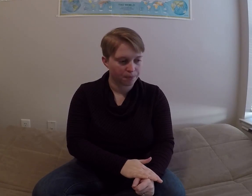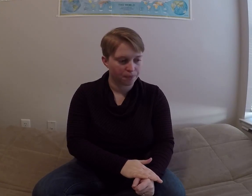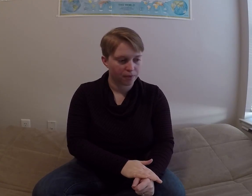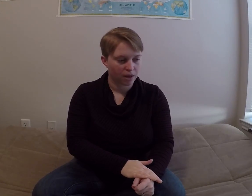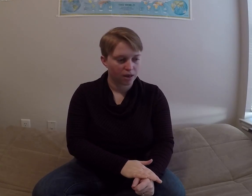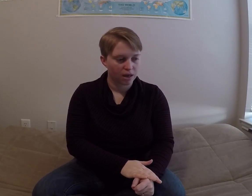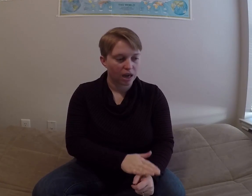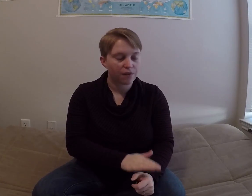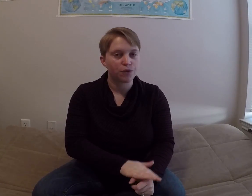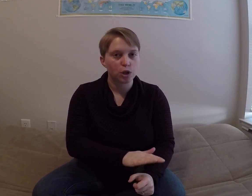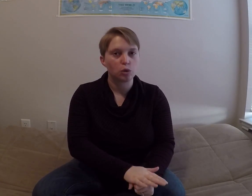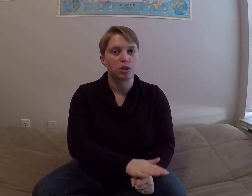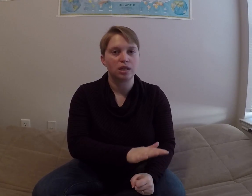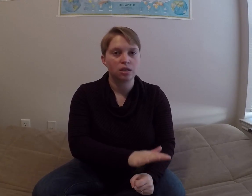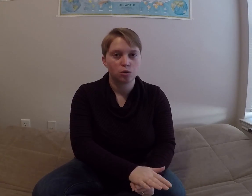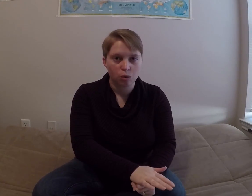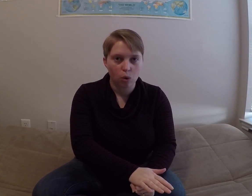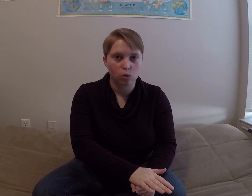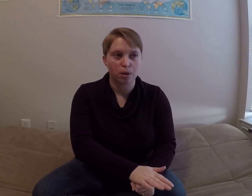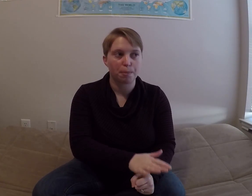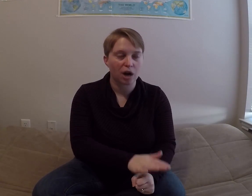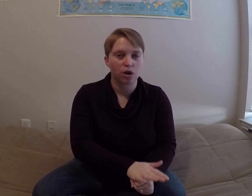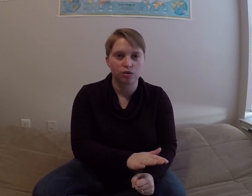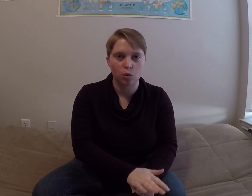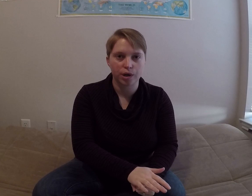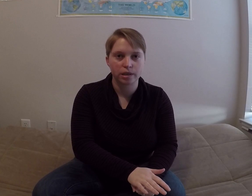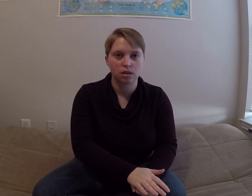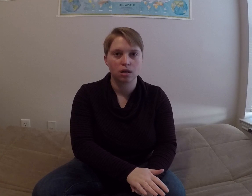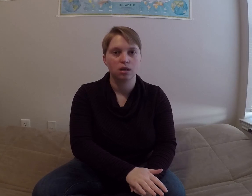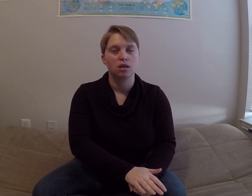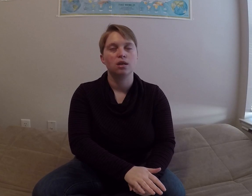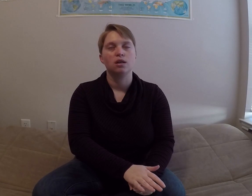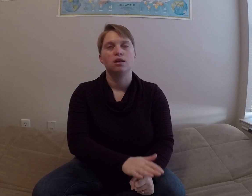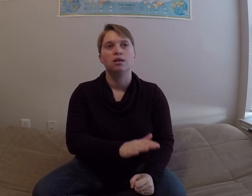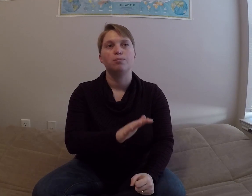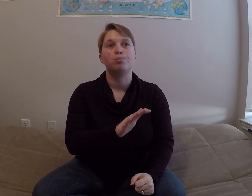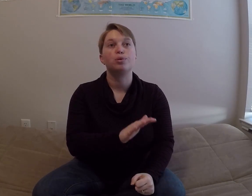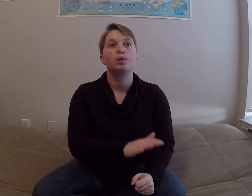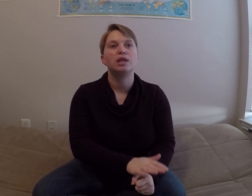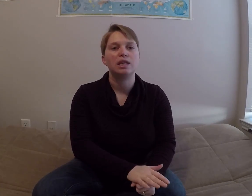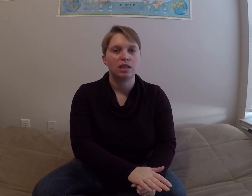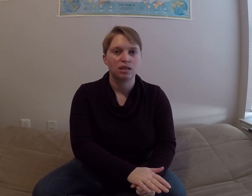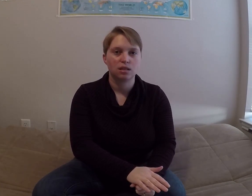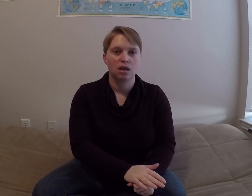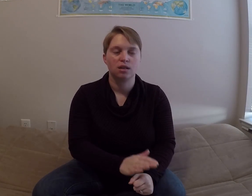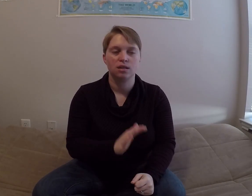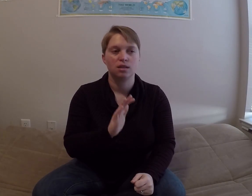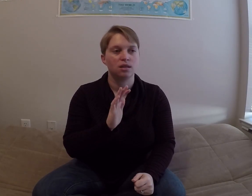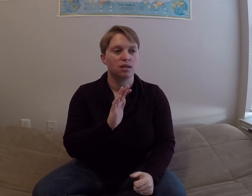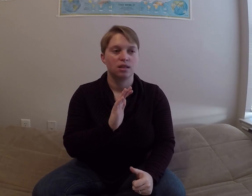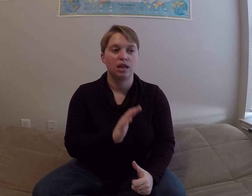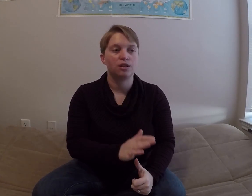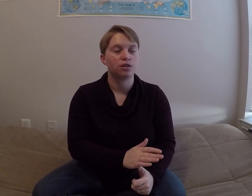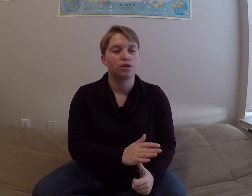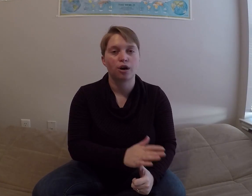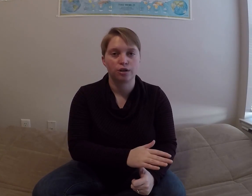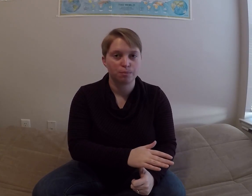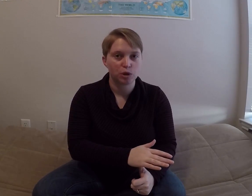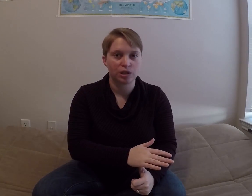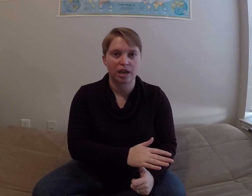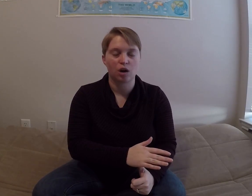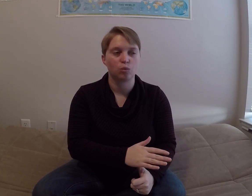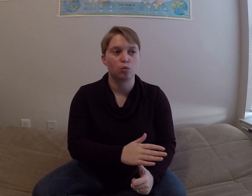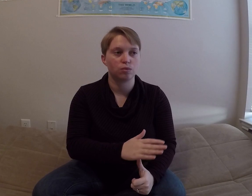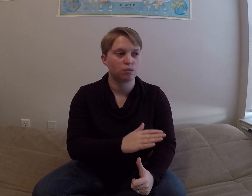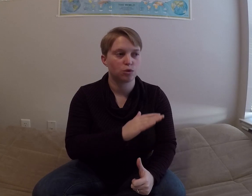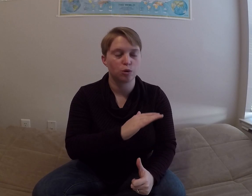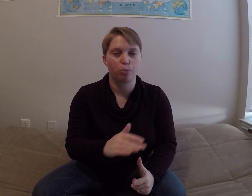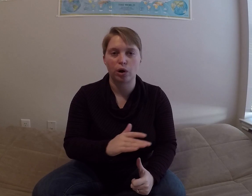And if you can control the background noise, please either turn the music down to point